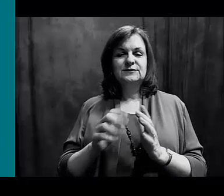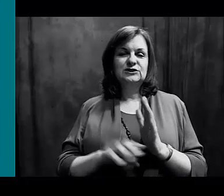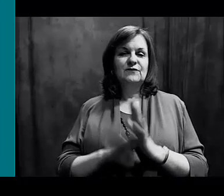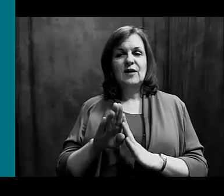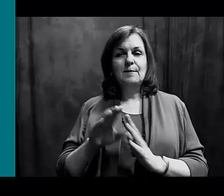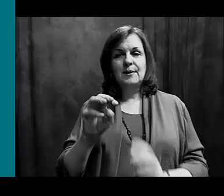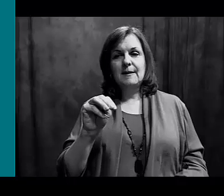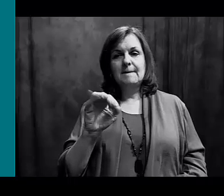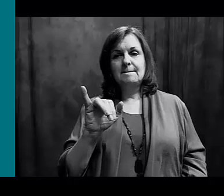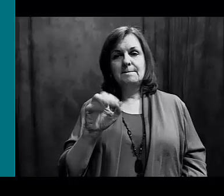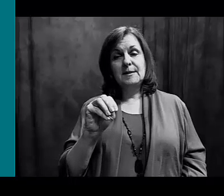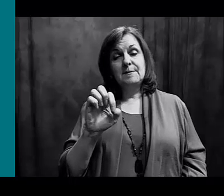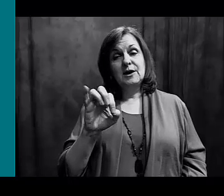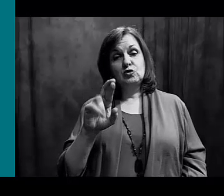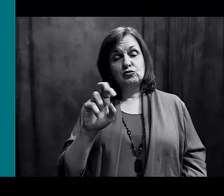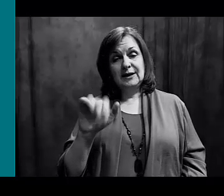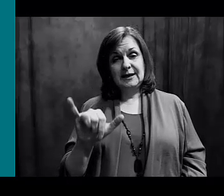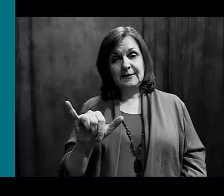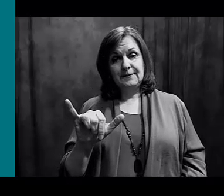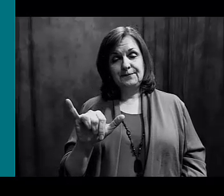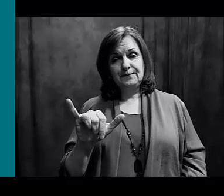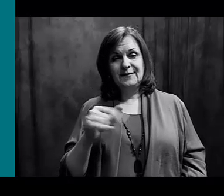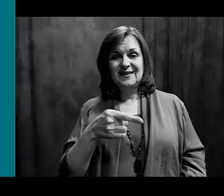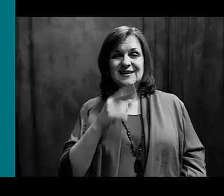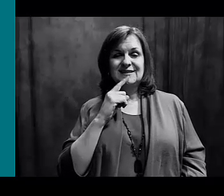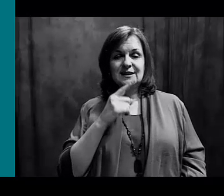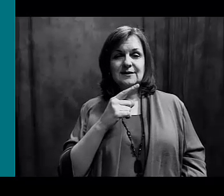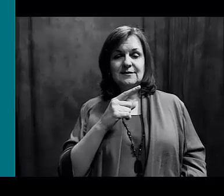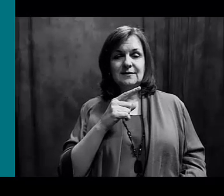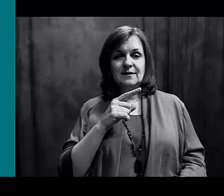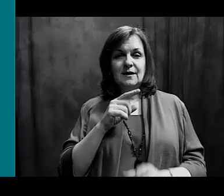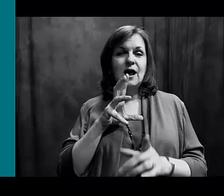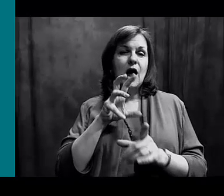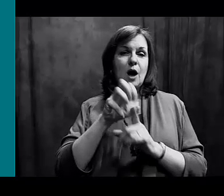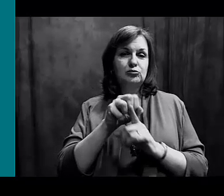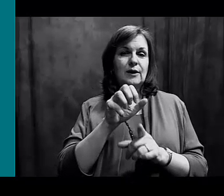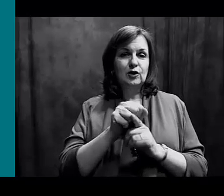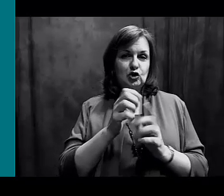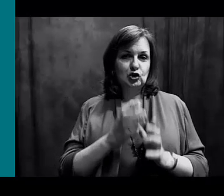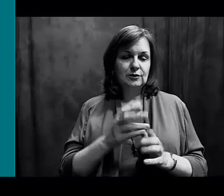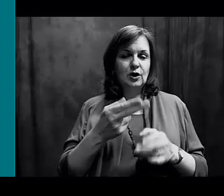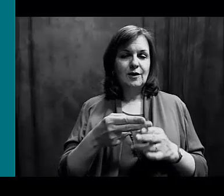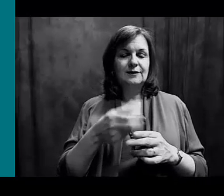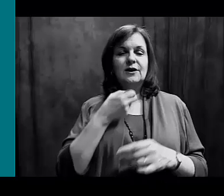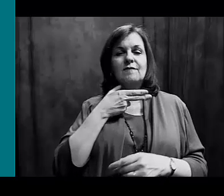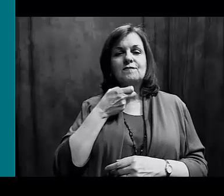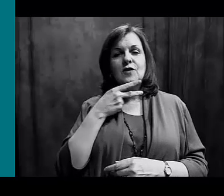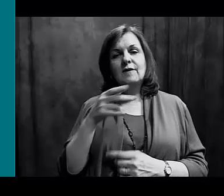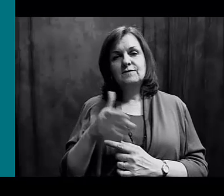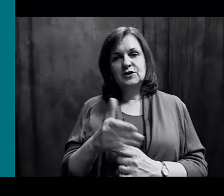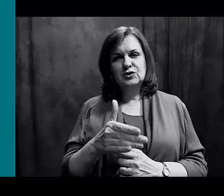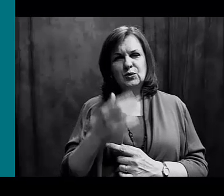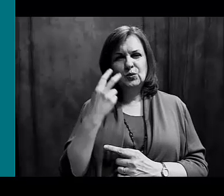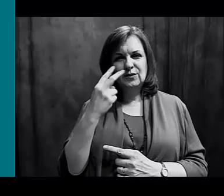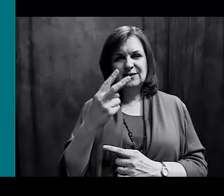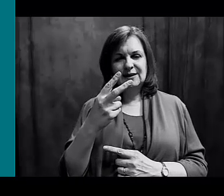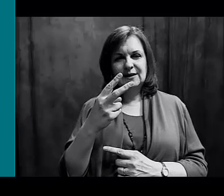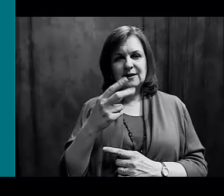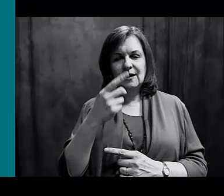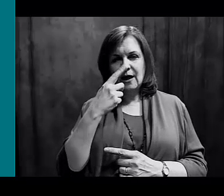so this is a predatory frog fish as I have here for you and you see this little